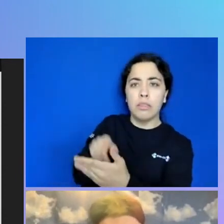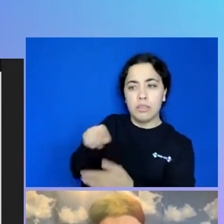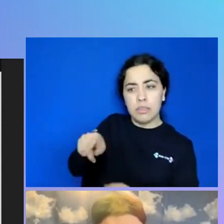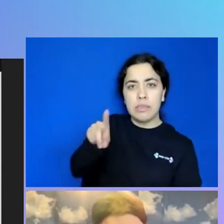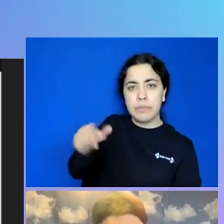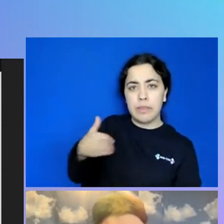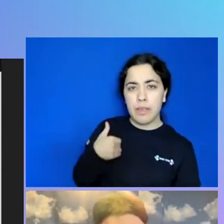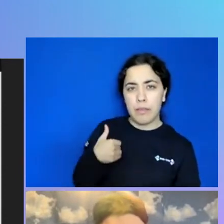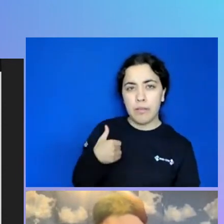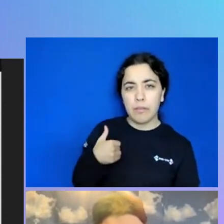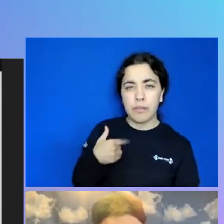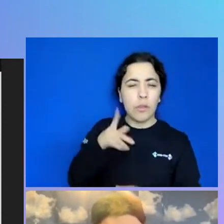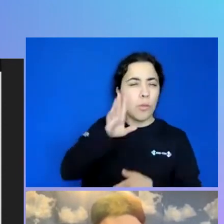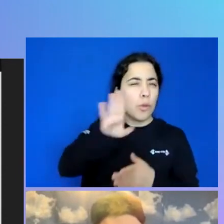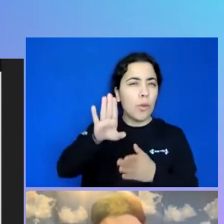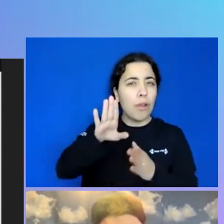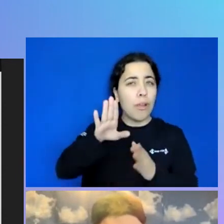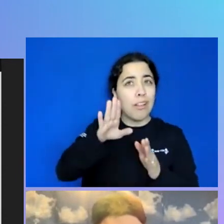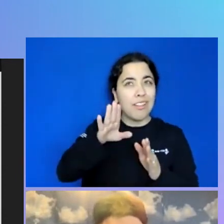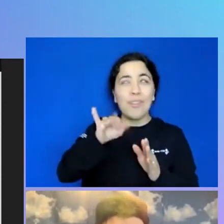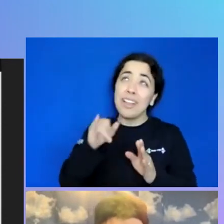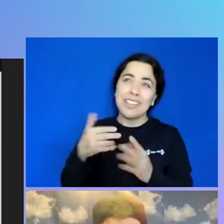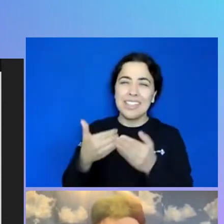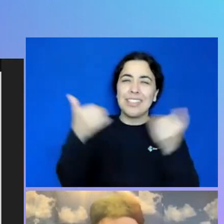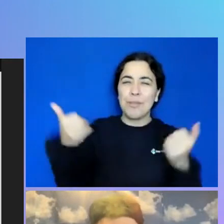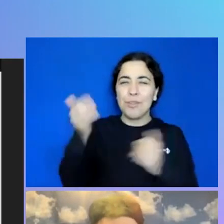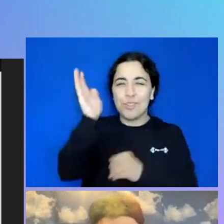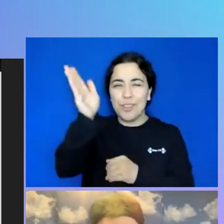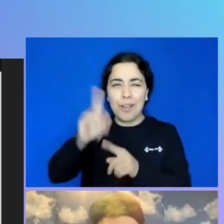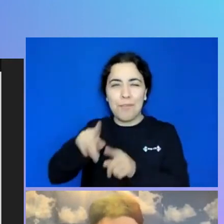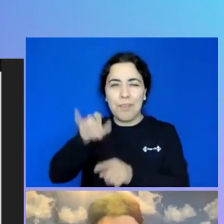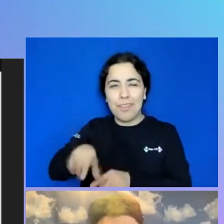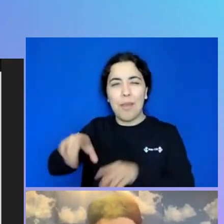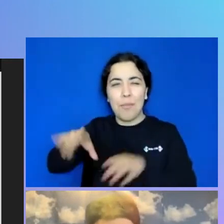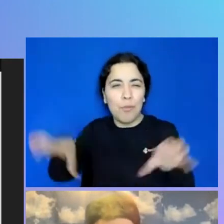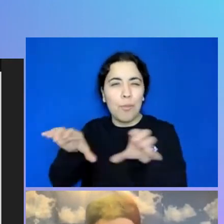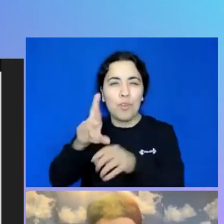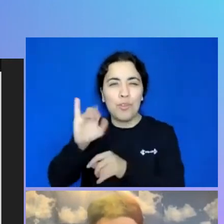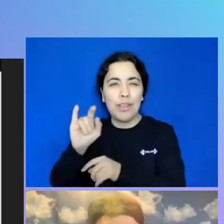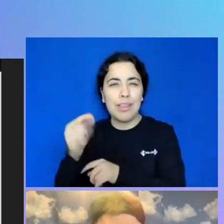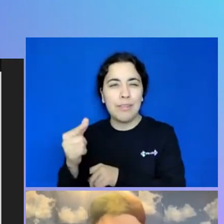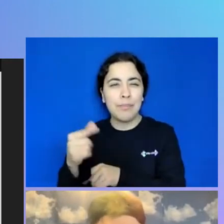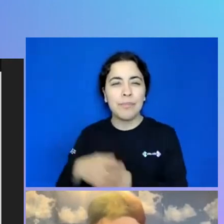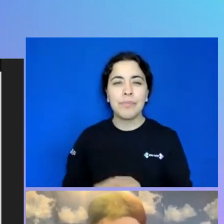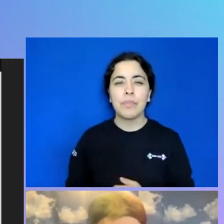. Uh, the next thing to is to attract disabled workers, plan